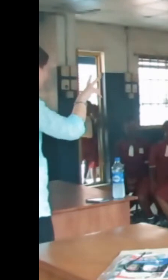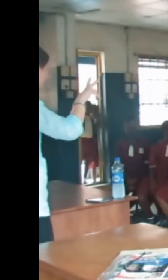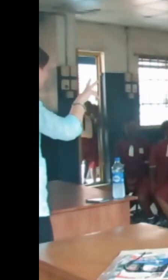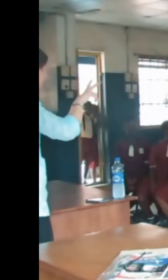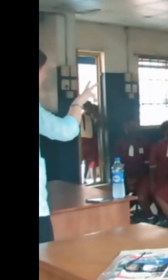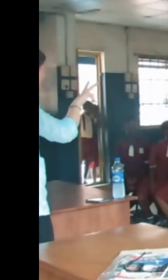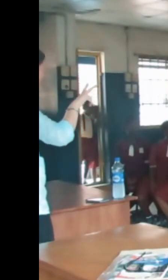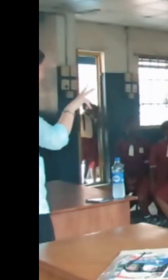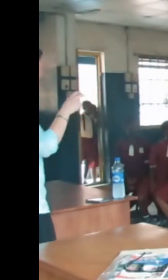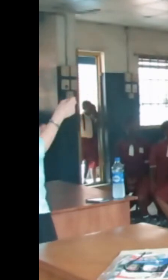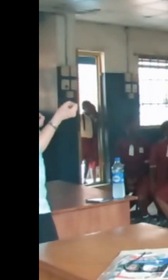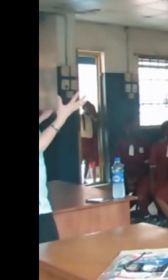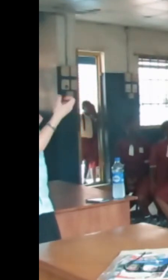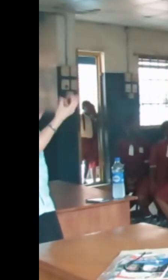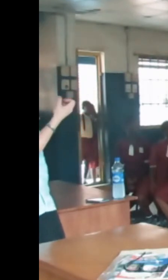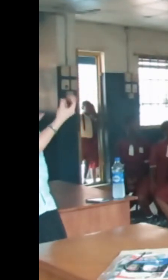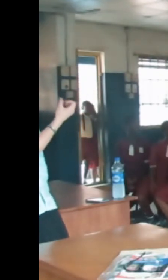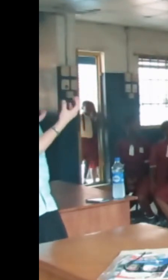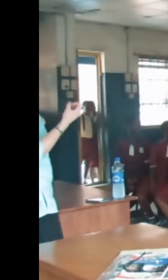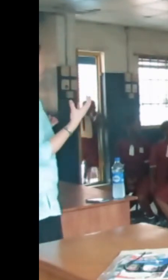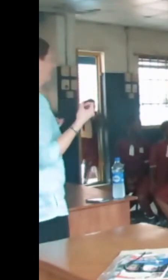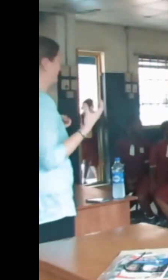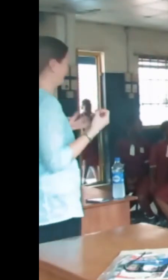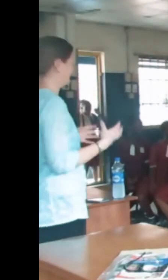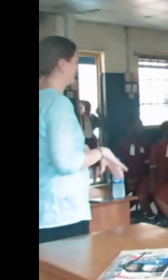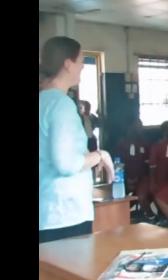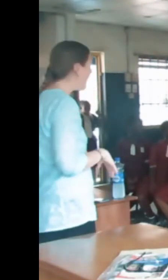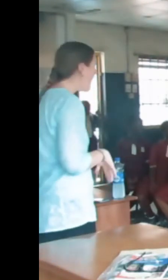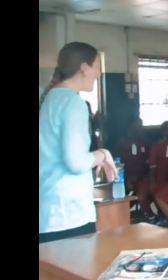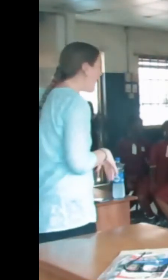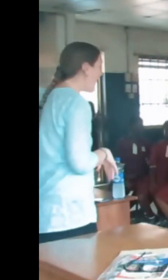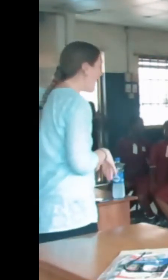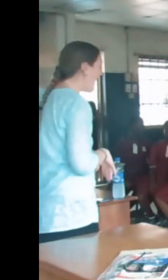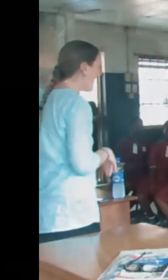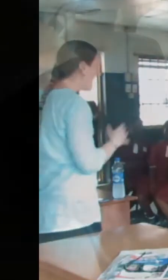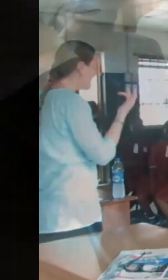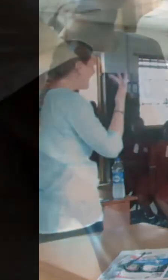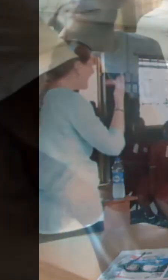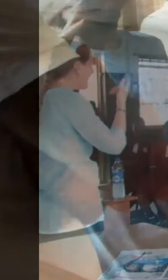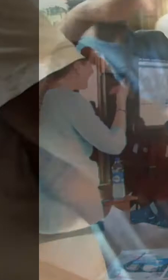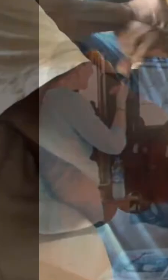systems. They may have evolved, they may have developed but so long as they are in indigenous